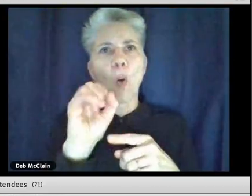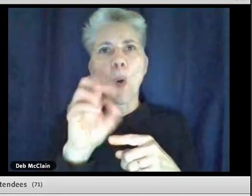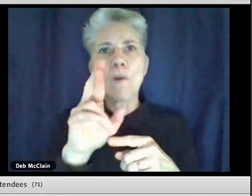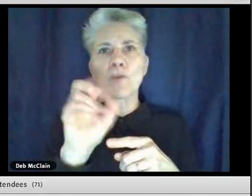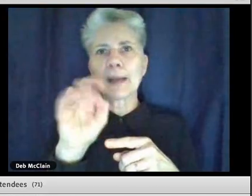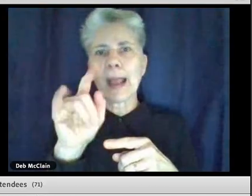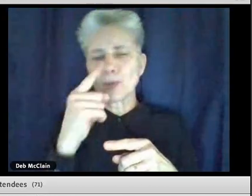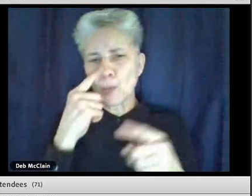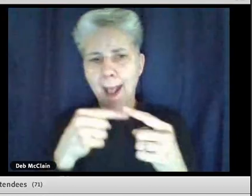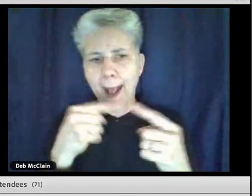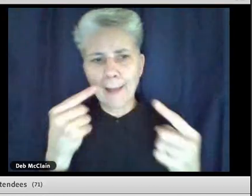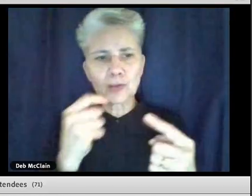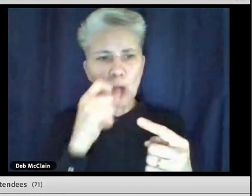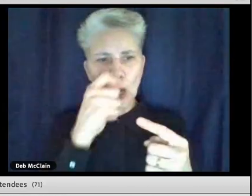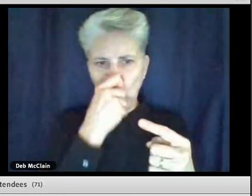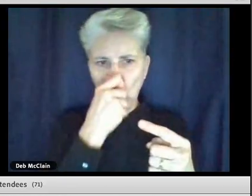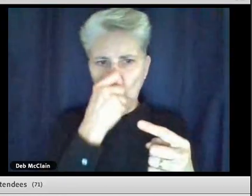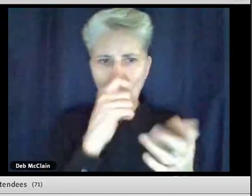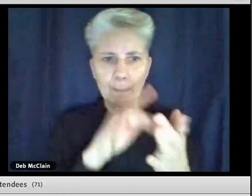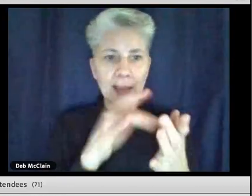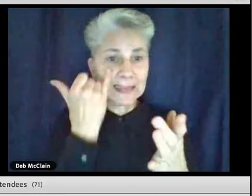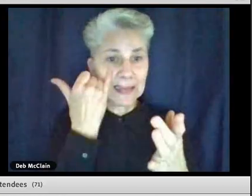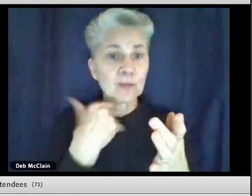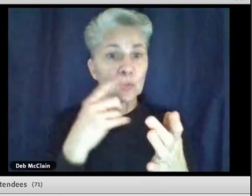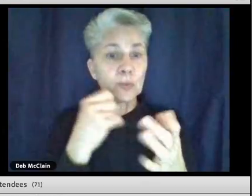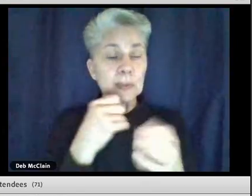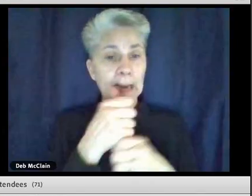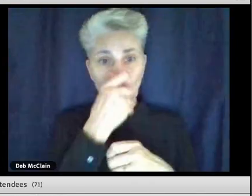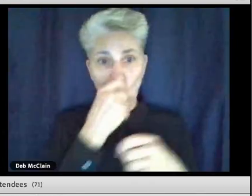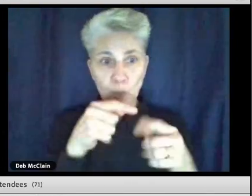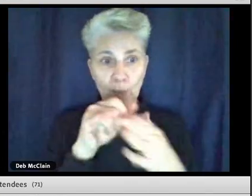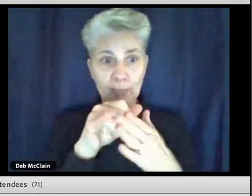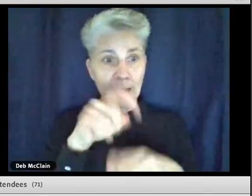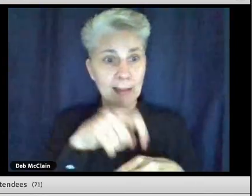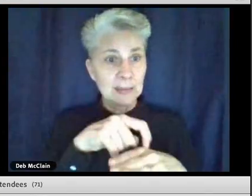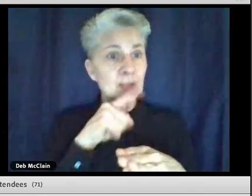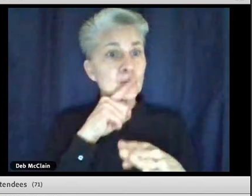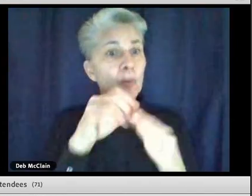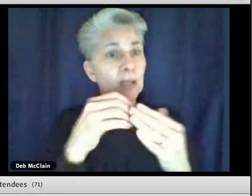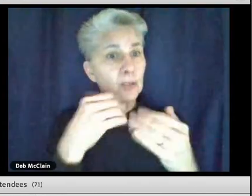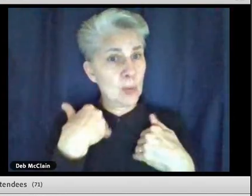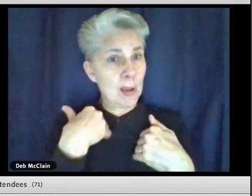cold medicine that's going to -- If you do get a cold during this time, make sure that you have some of that.